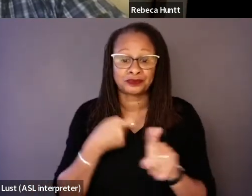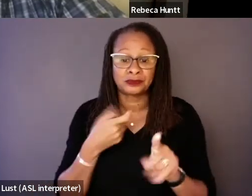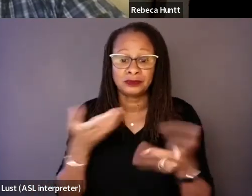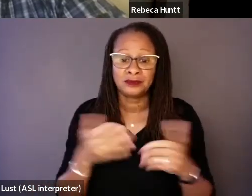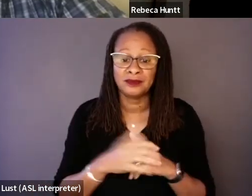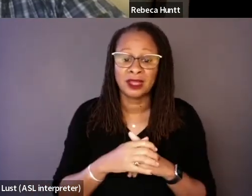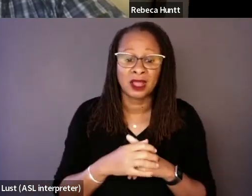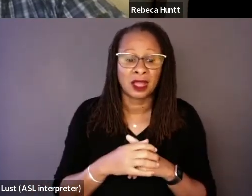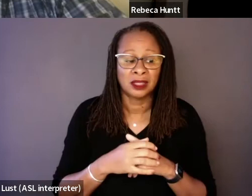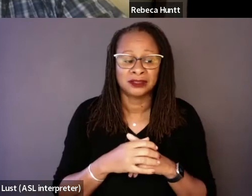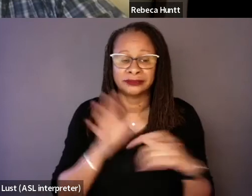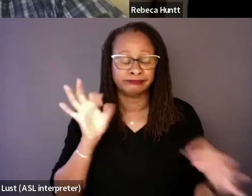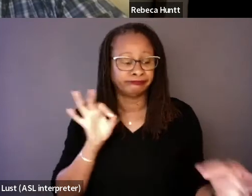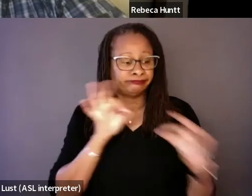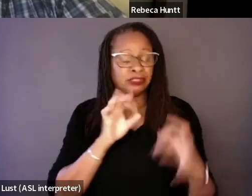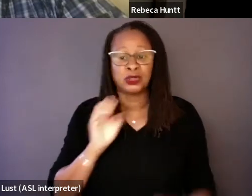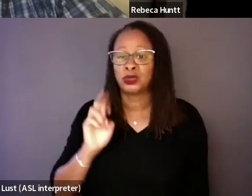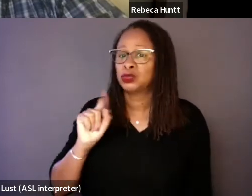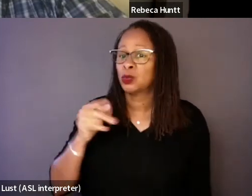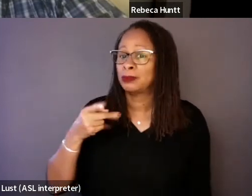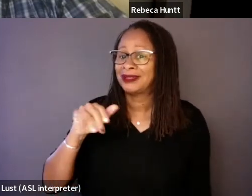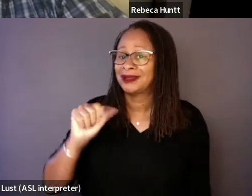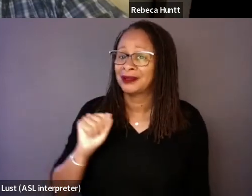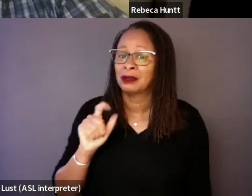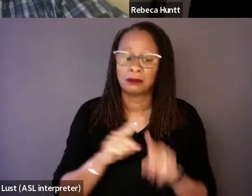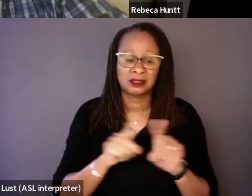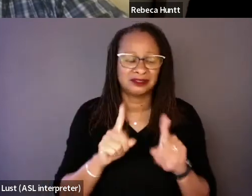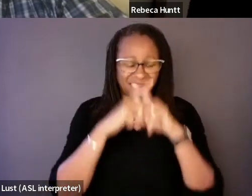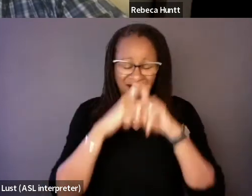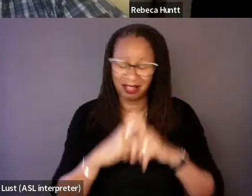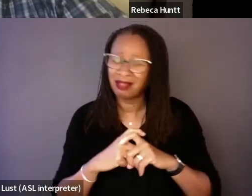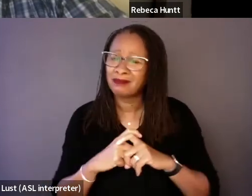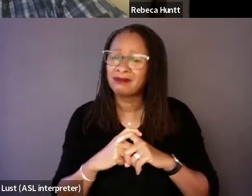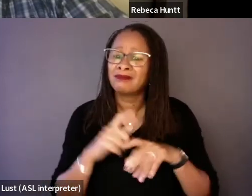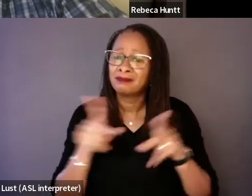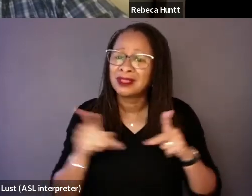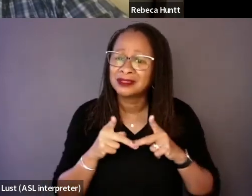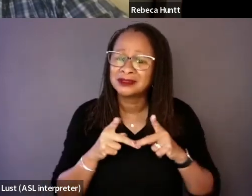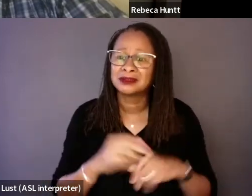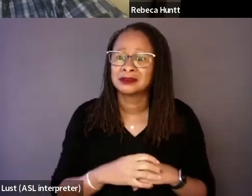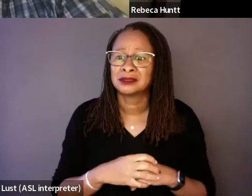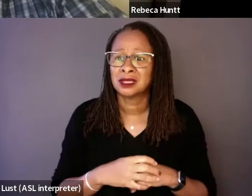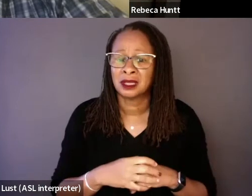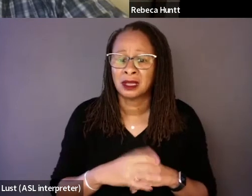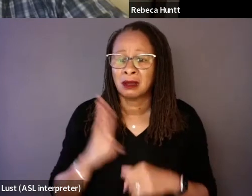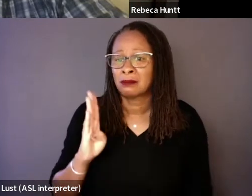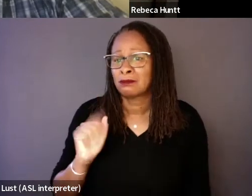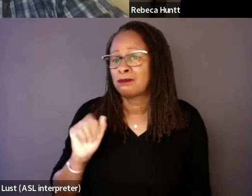know, having come from this sort of utopian but also very complex place, Bard College now, my alma